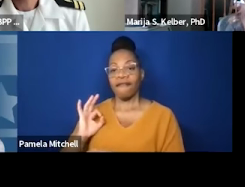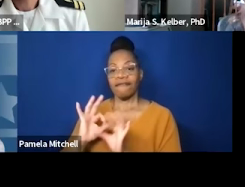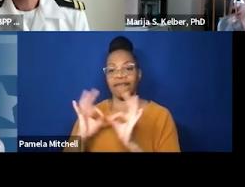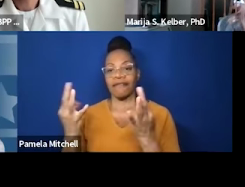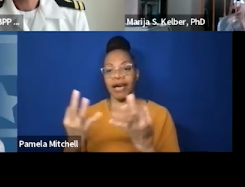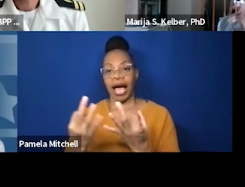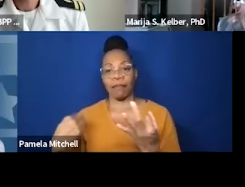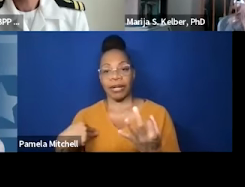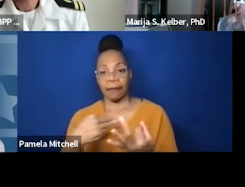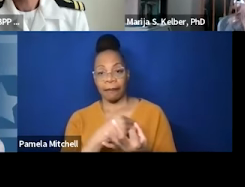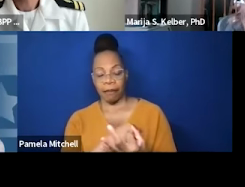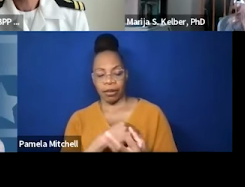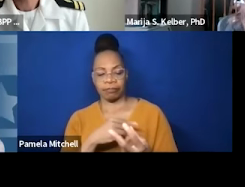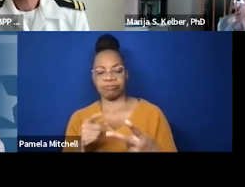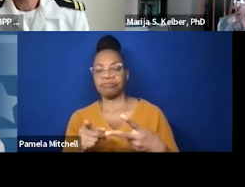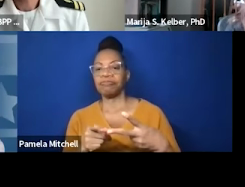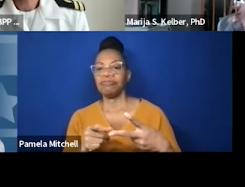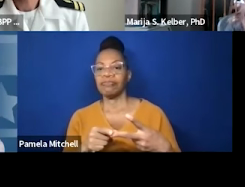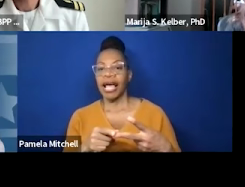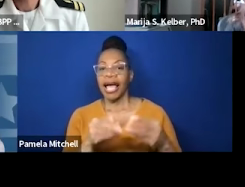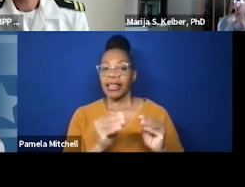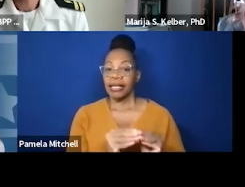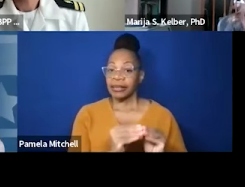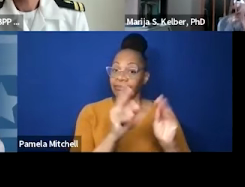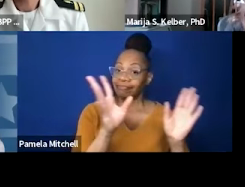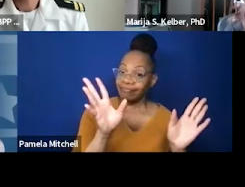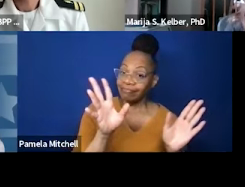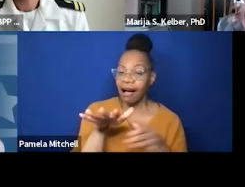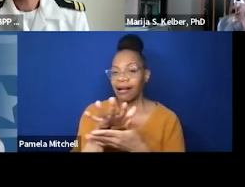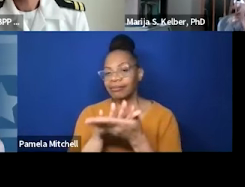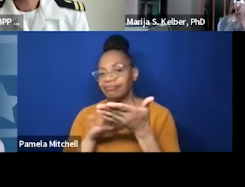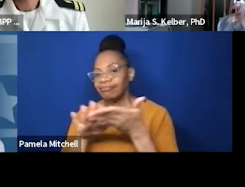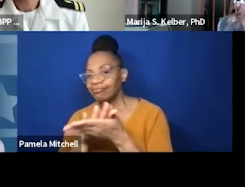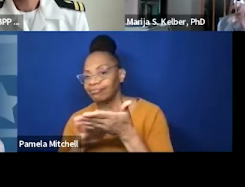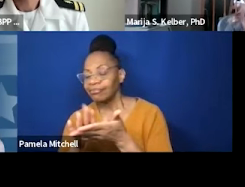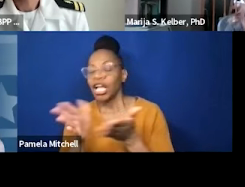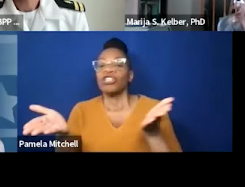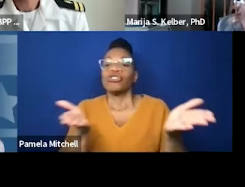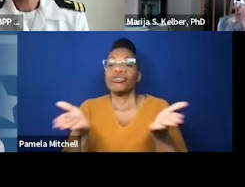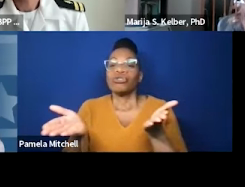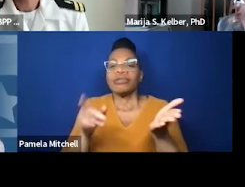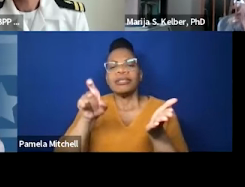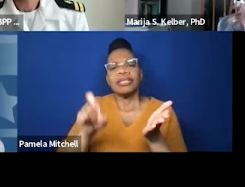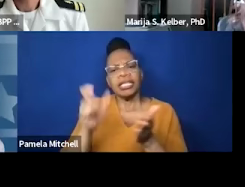is that there are explicit and implicit aspects of service that you need to be able to understand.